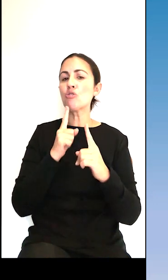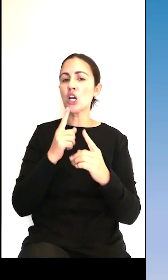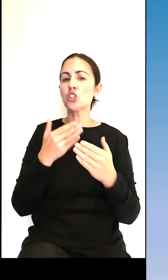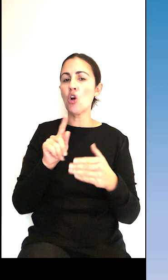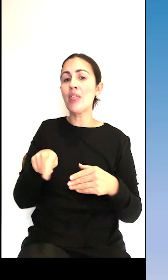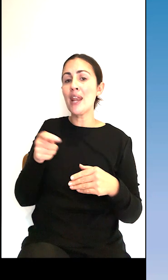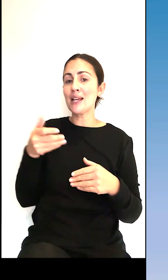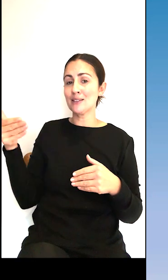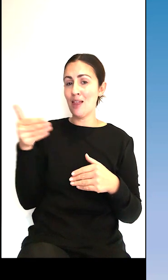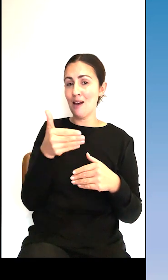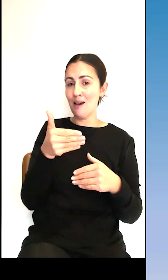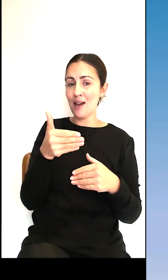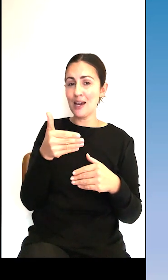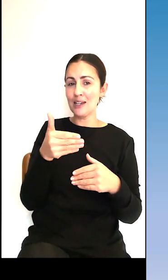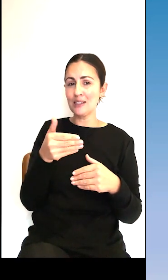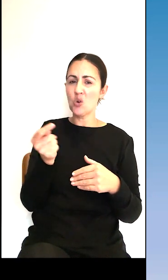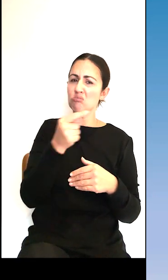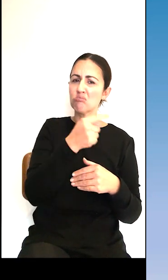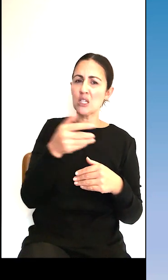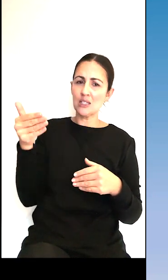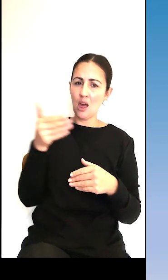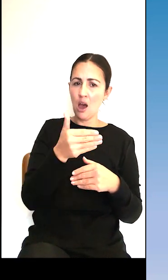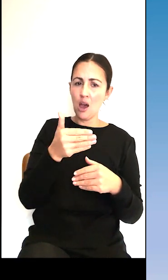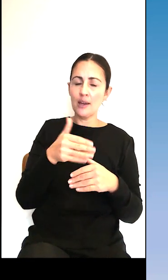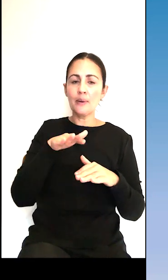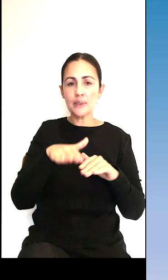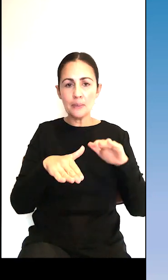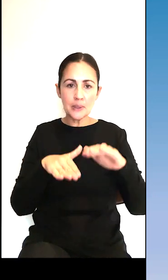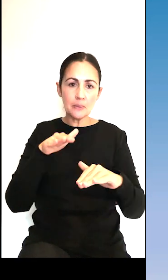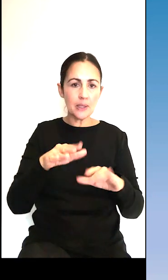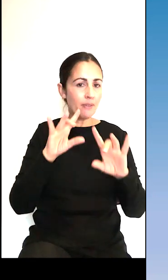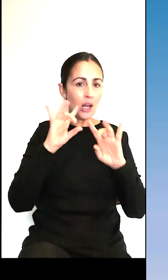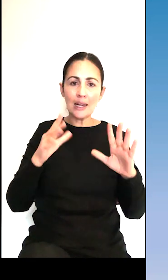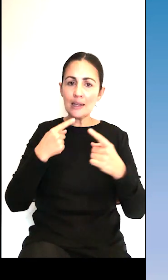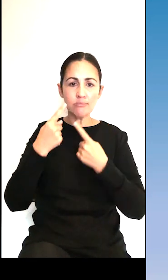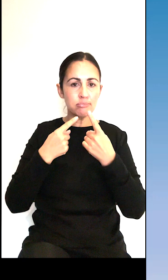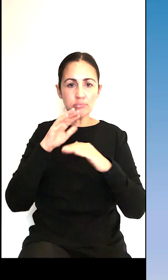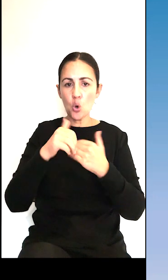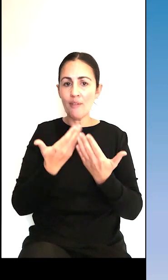There was links on both of those slides, which actually steps you through the process. Nominated representatives is